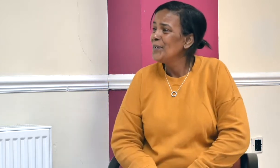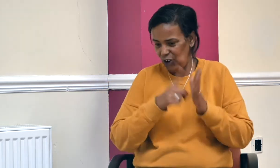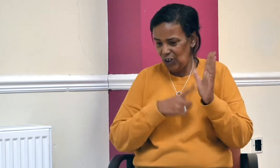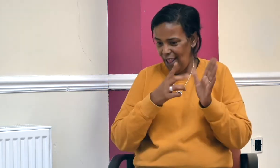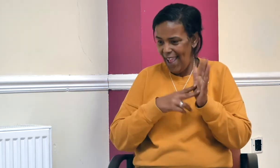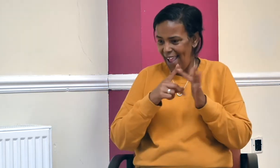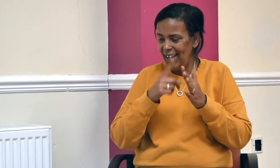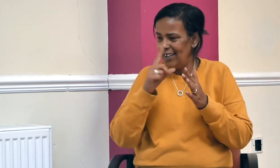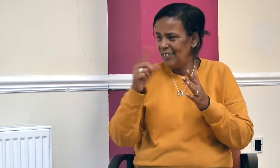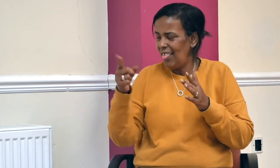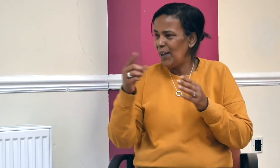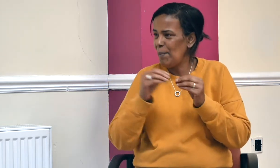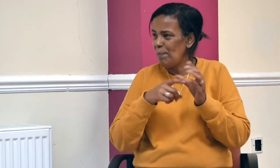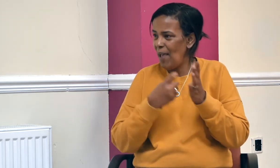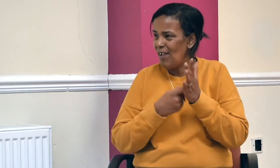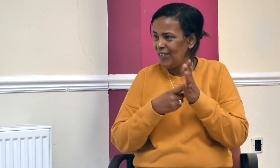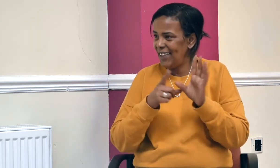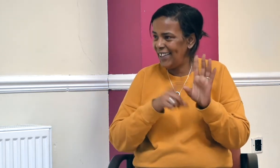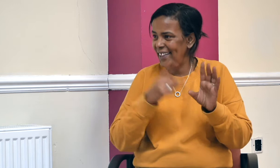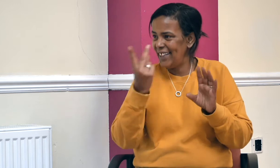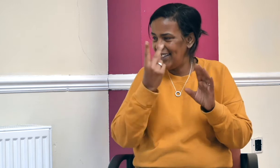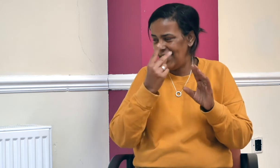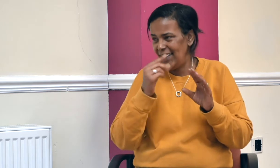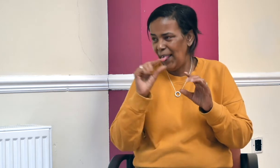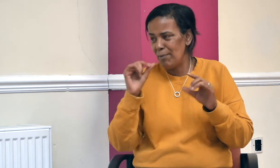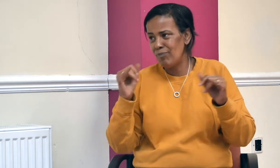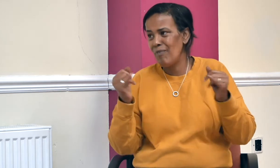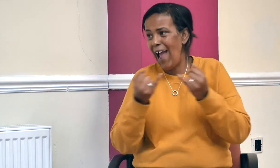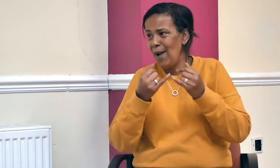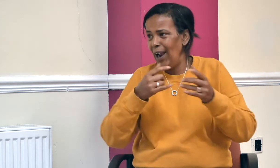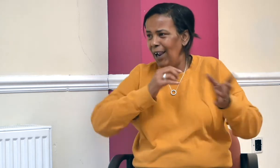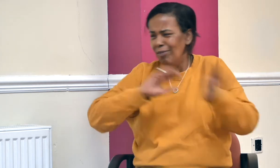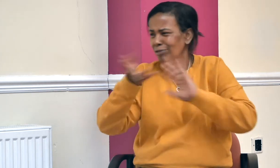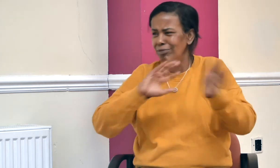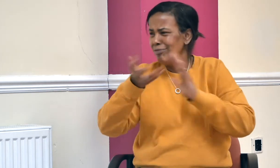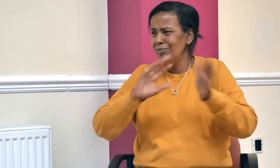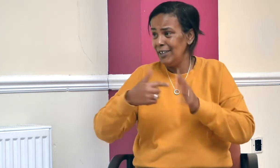I remember Jane and Barry having a 'little' row, going at full speed!